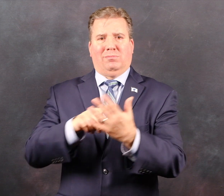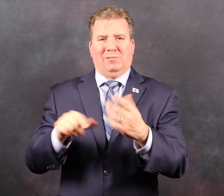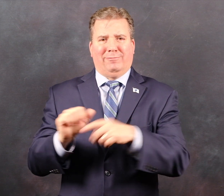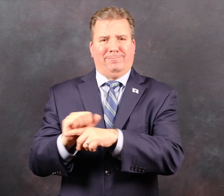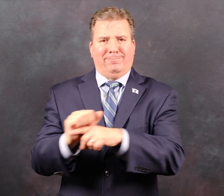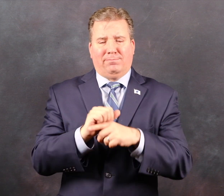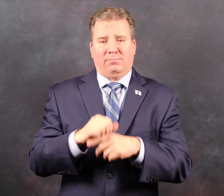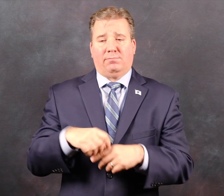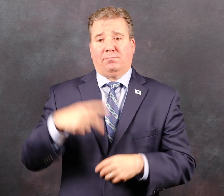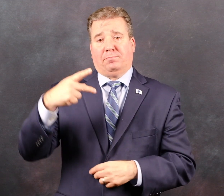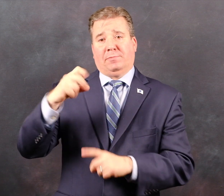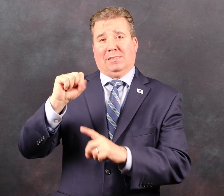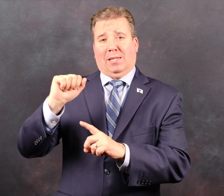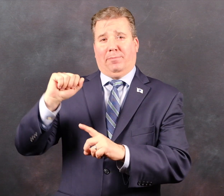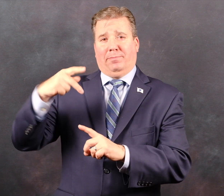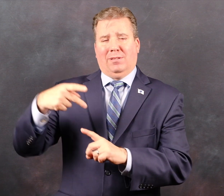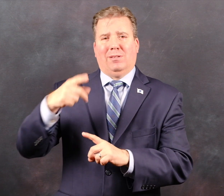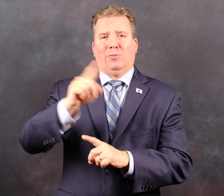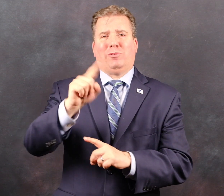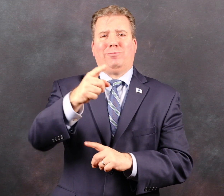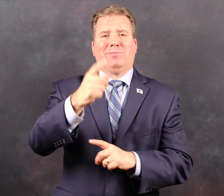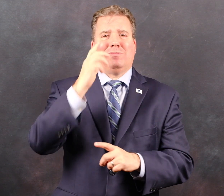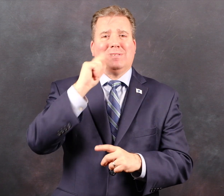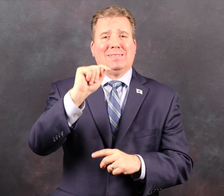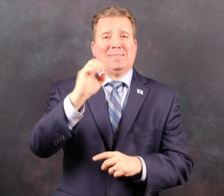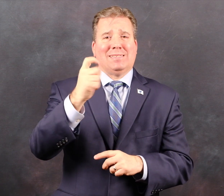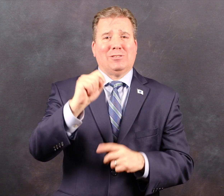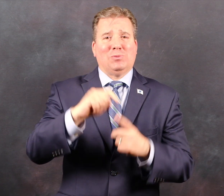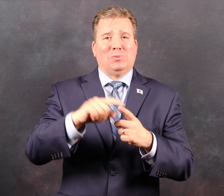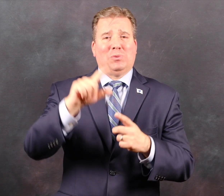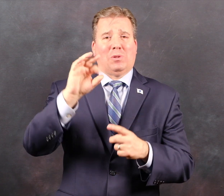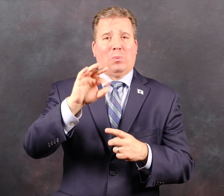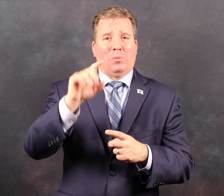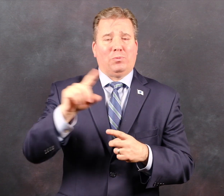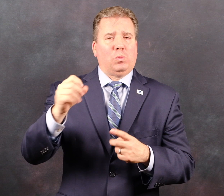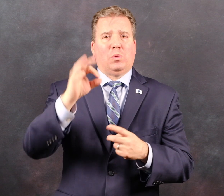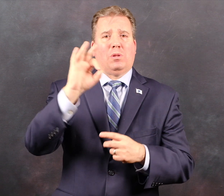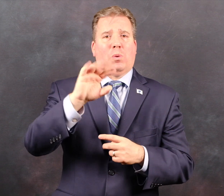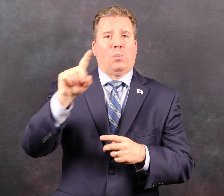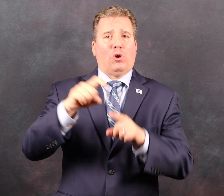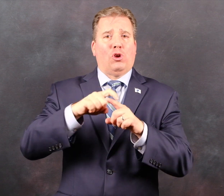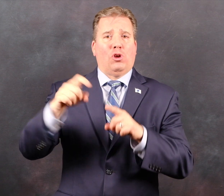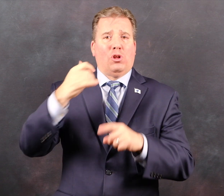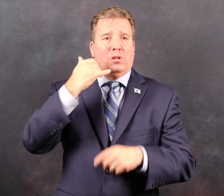When any individual makes a call or sends a text to 911, the message is first received